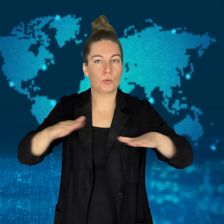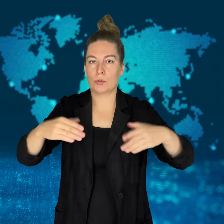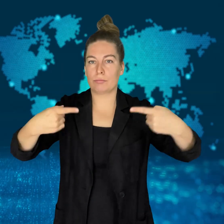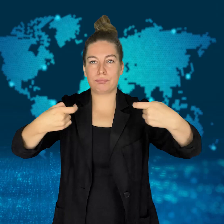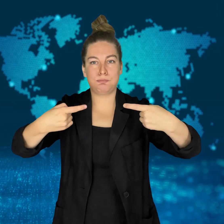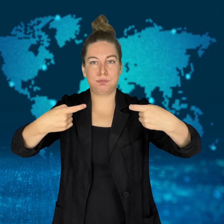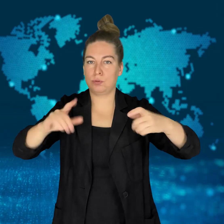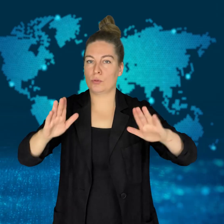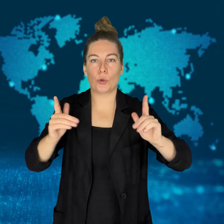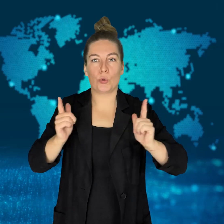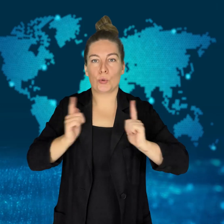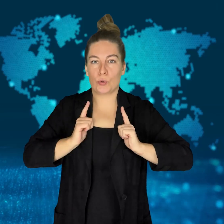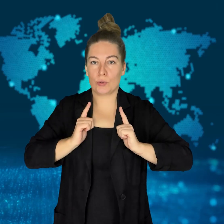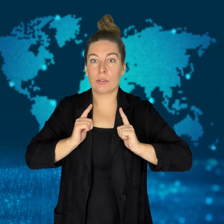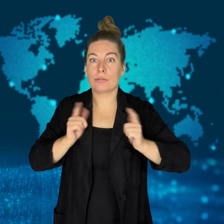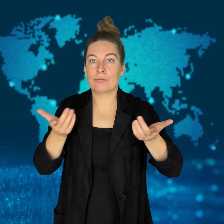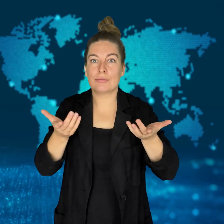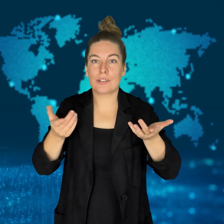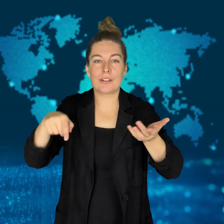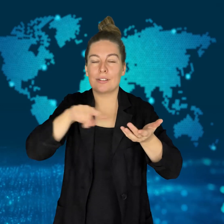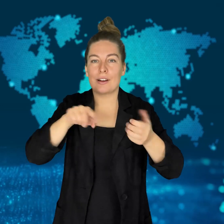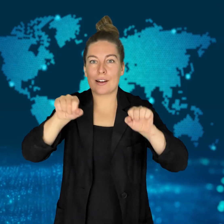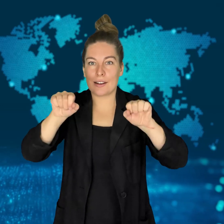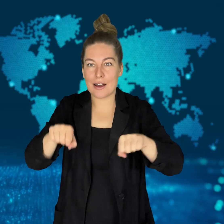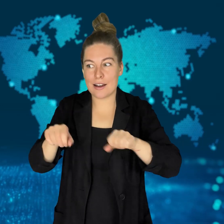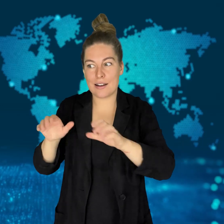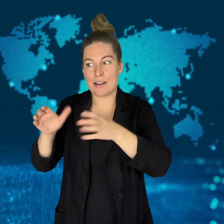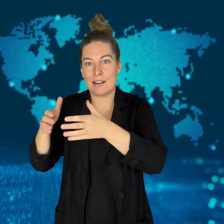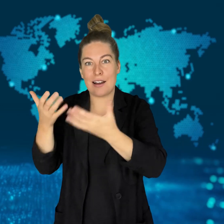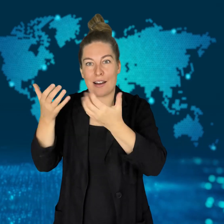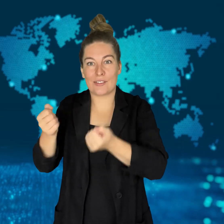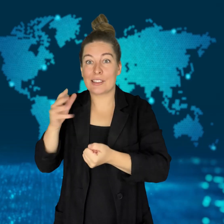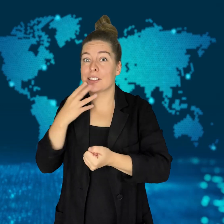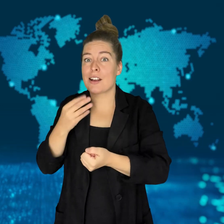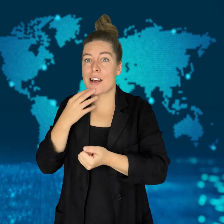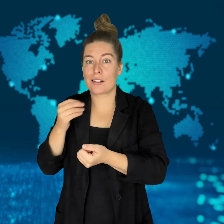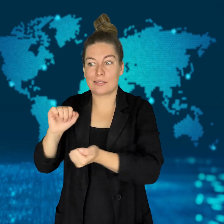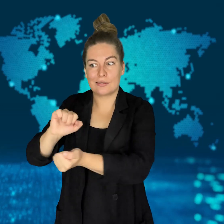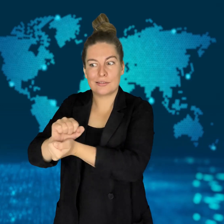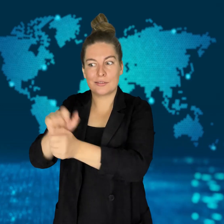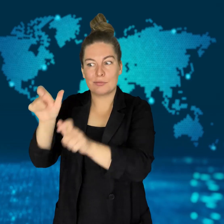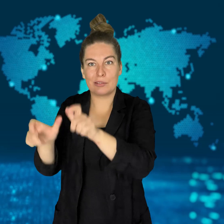allowing more hostages to be released.